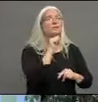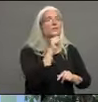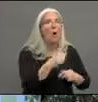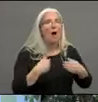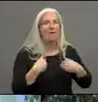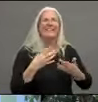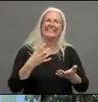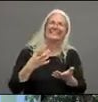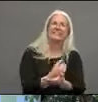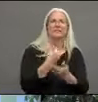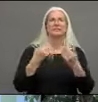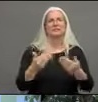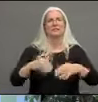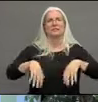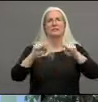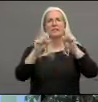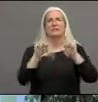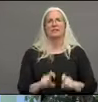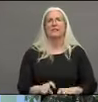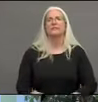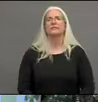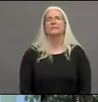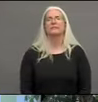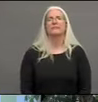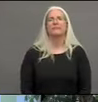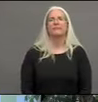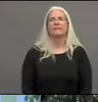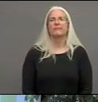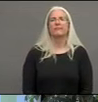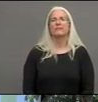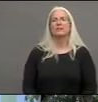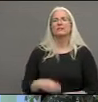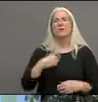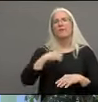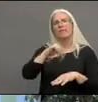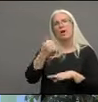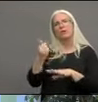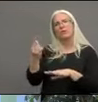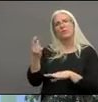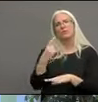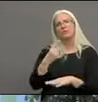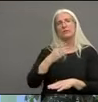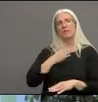Another question: My nonprofit employer is making it mandatory to get tested every two weeks,